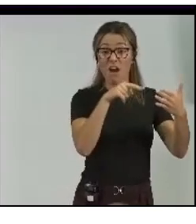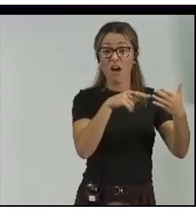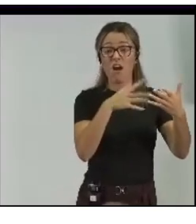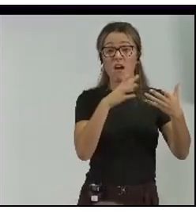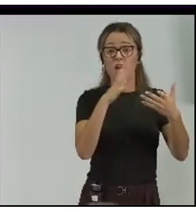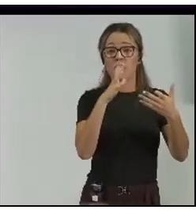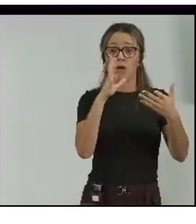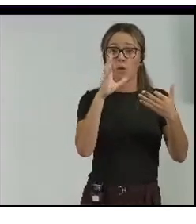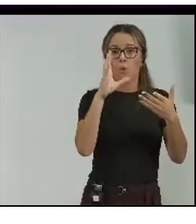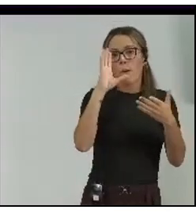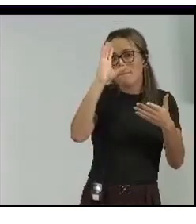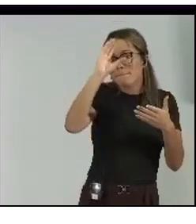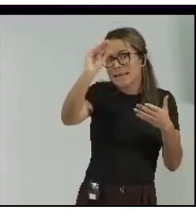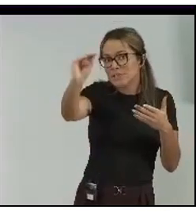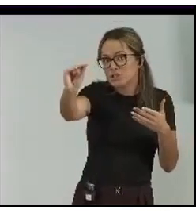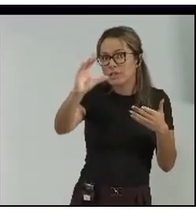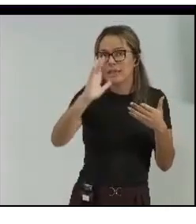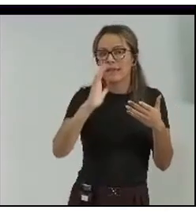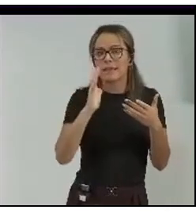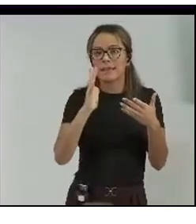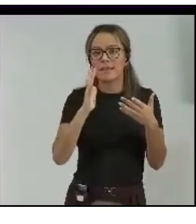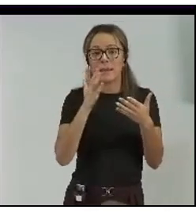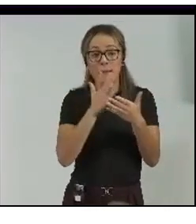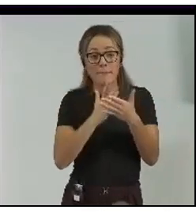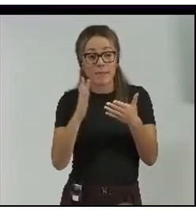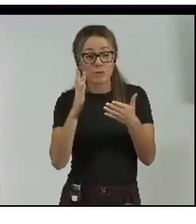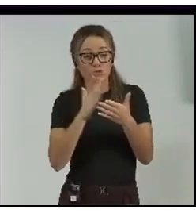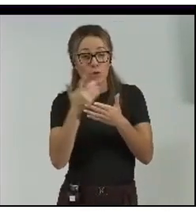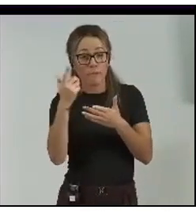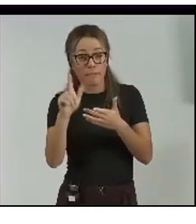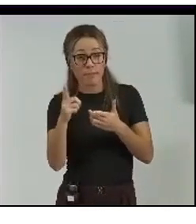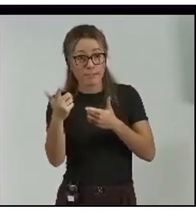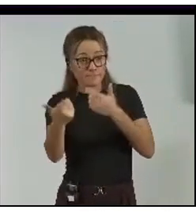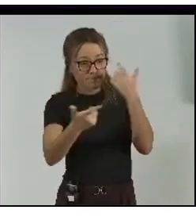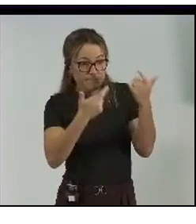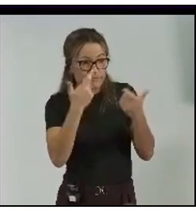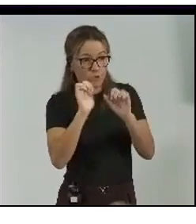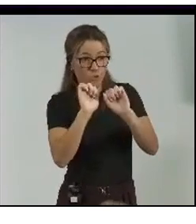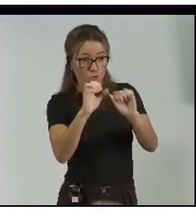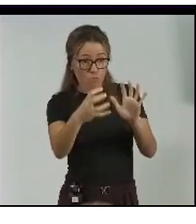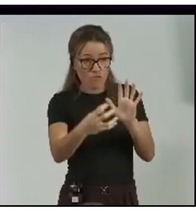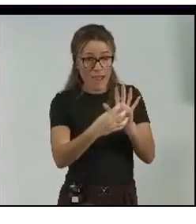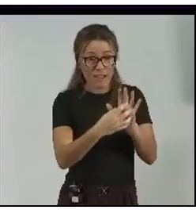sure that that people can find your brand and that if they're on social media that they are